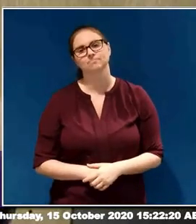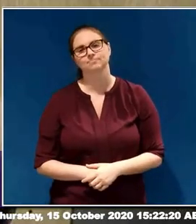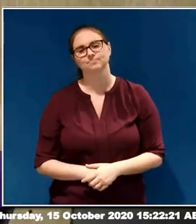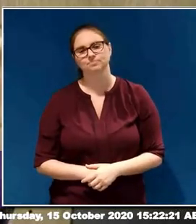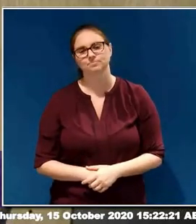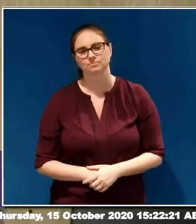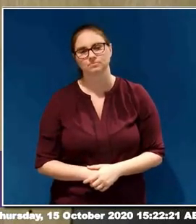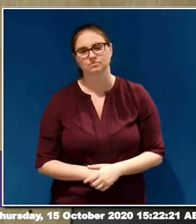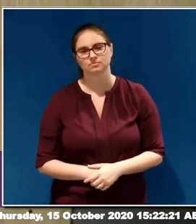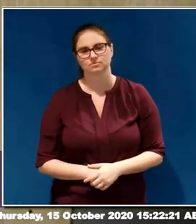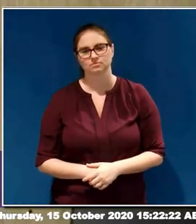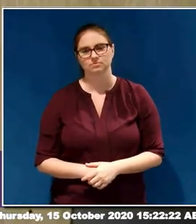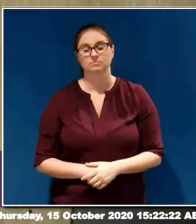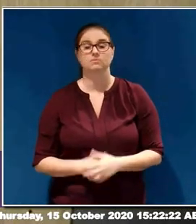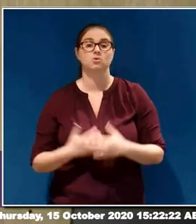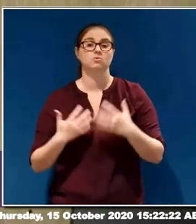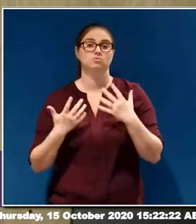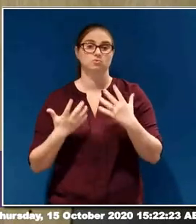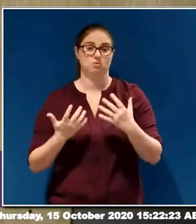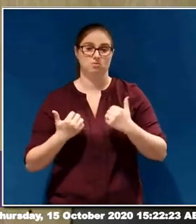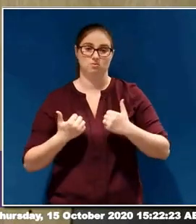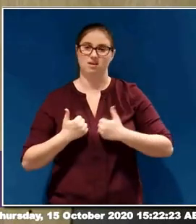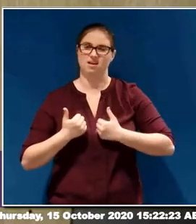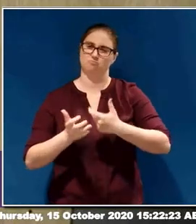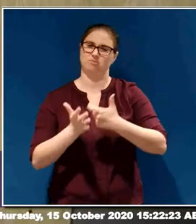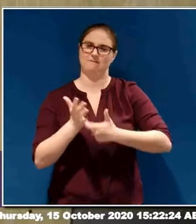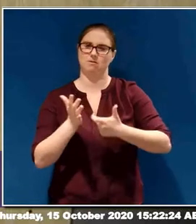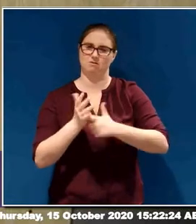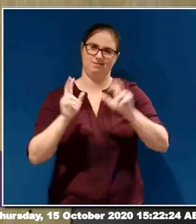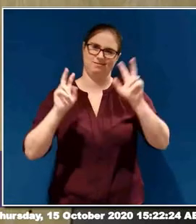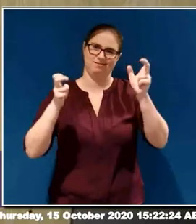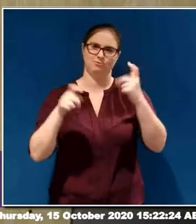talk about universal principles and so on, is that we plan proactively,